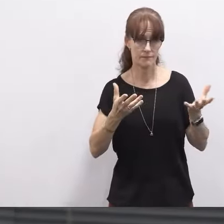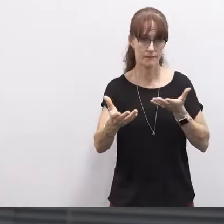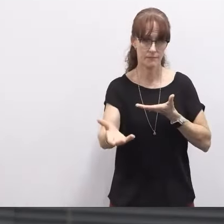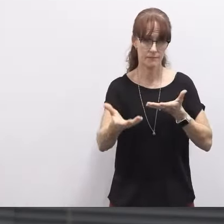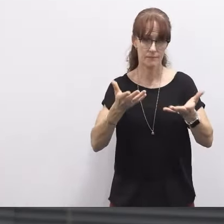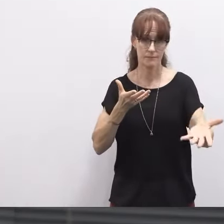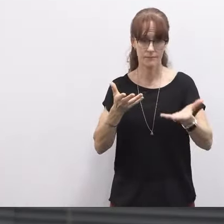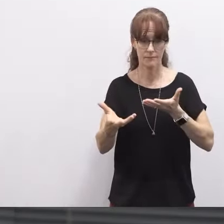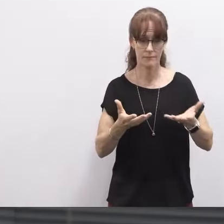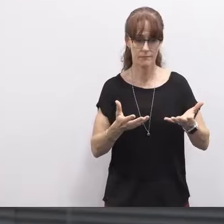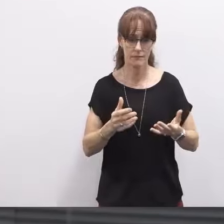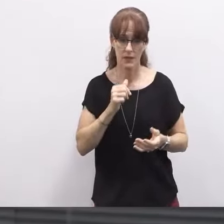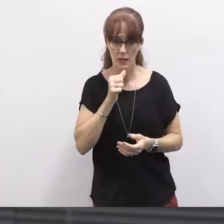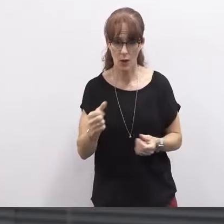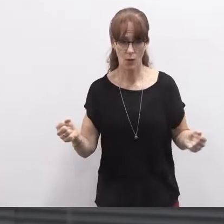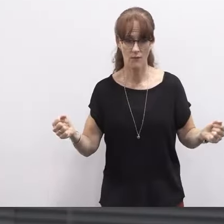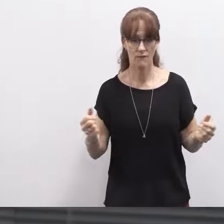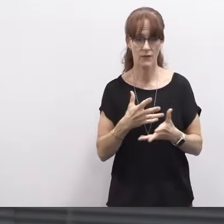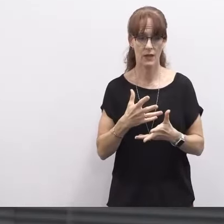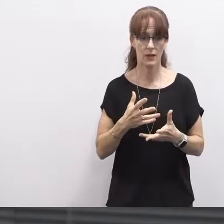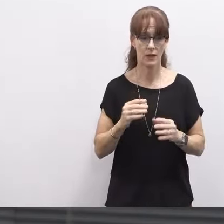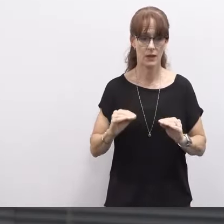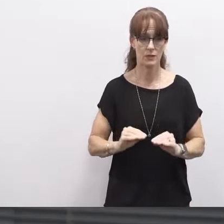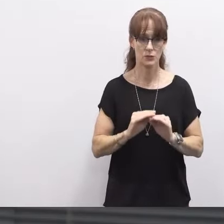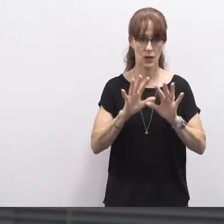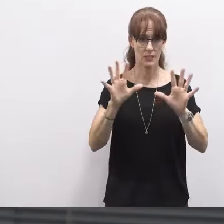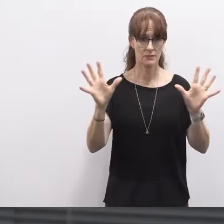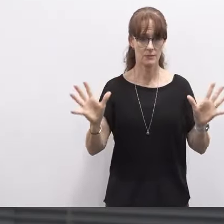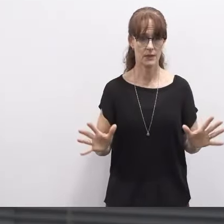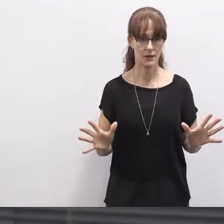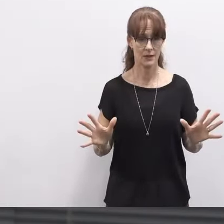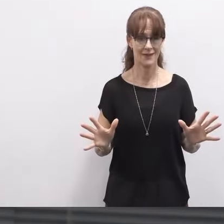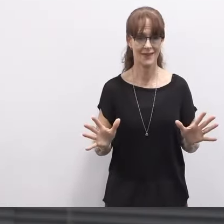There's no need to fear transparency as always.